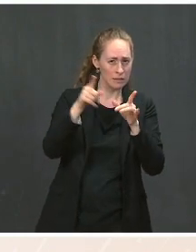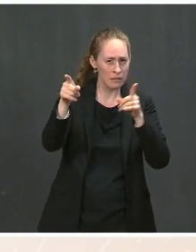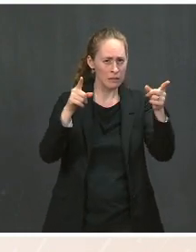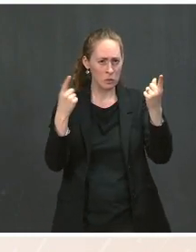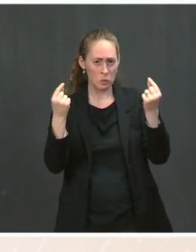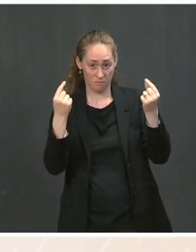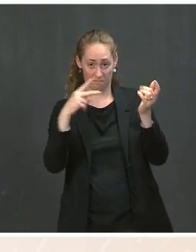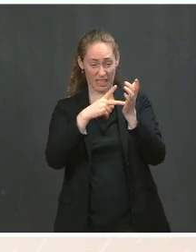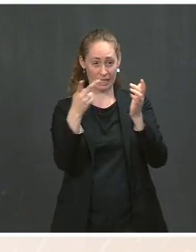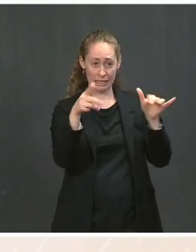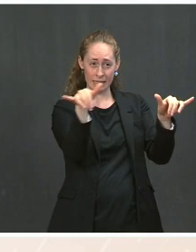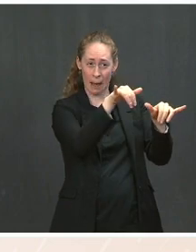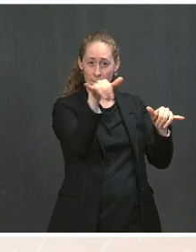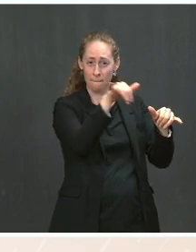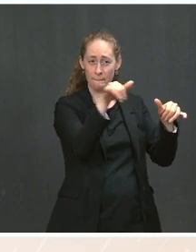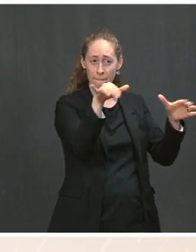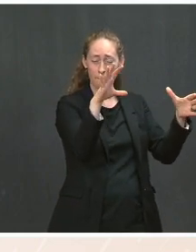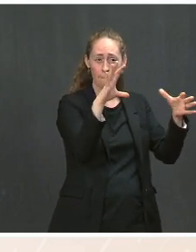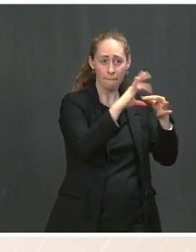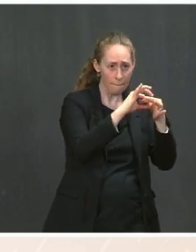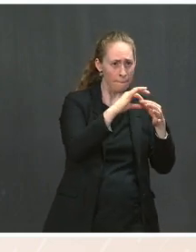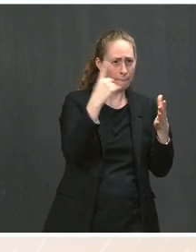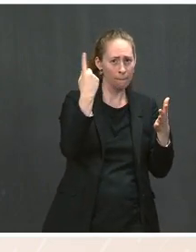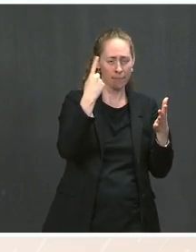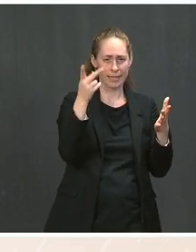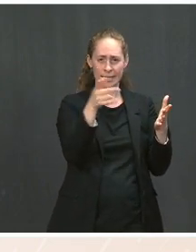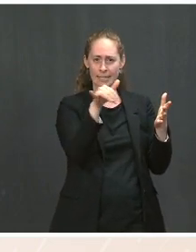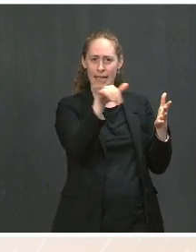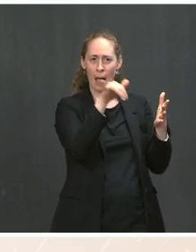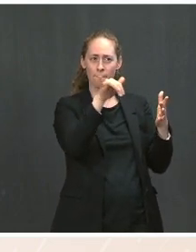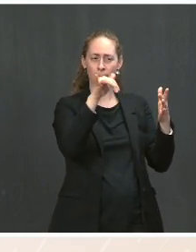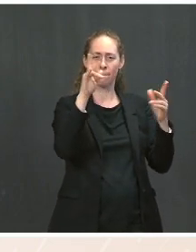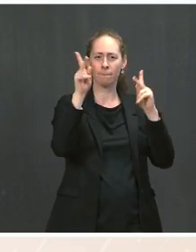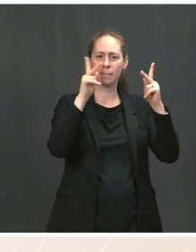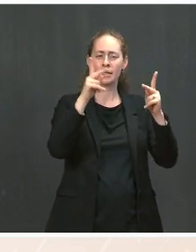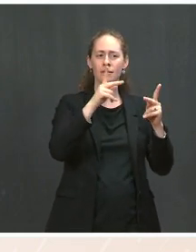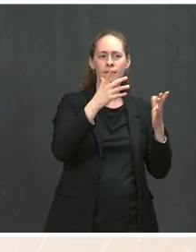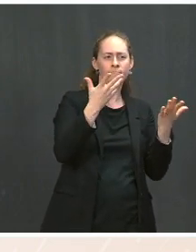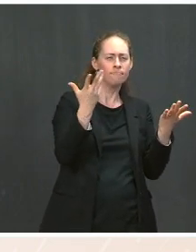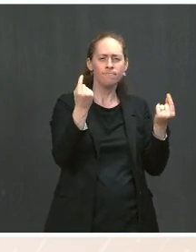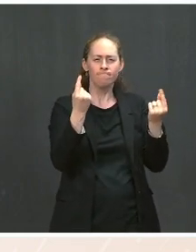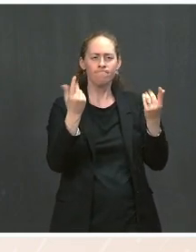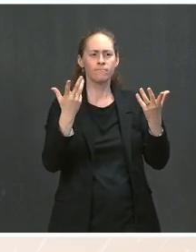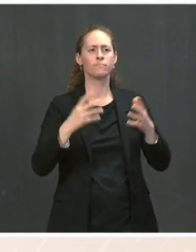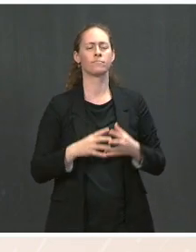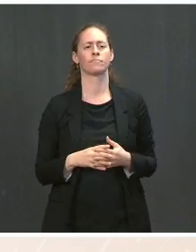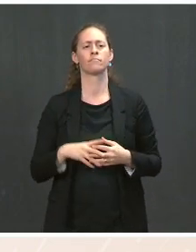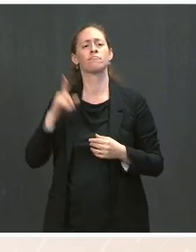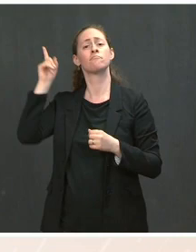Ms. Psaki: The President believes that -- in freedom of speech and that members can come forward and share their points of views on a range of issues,